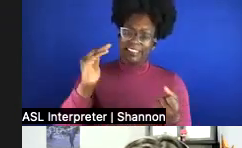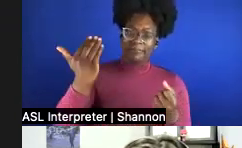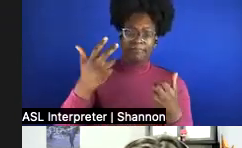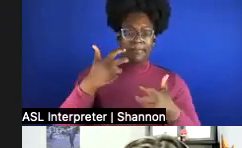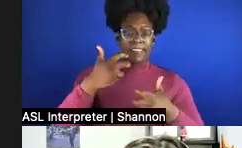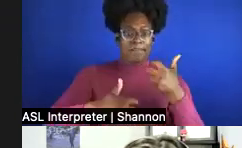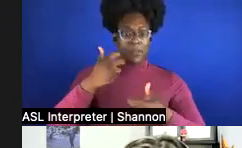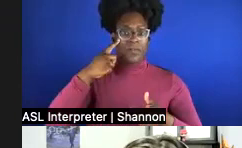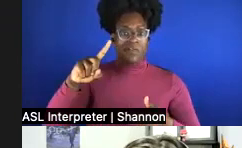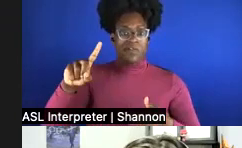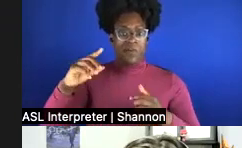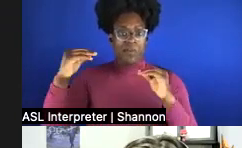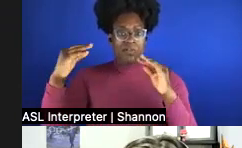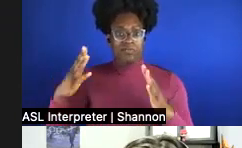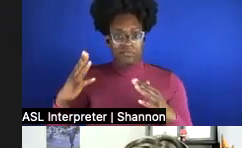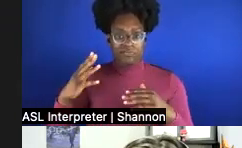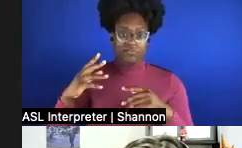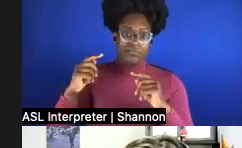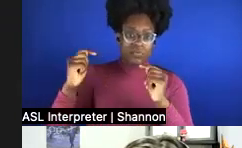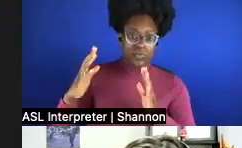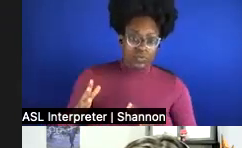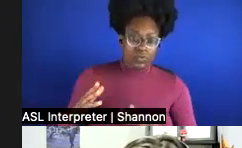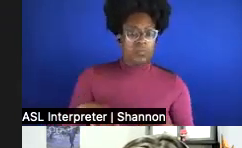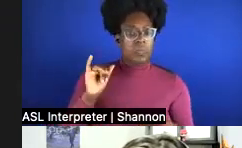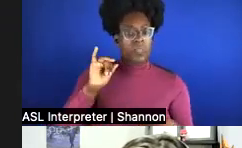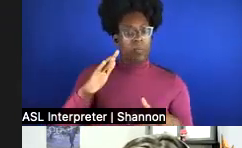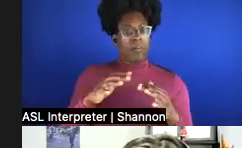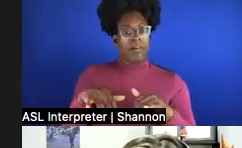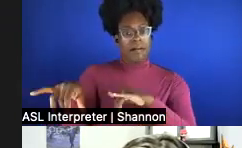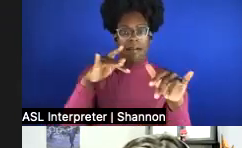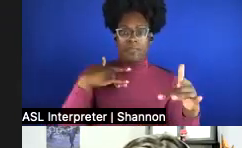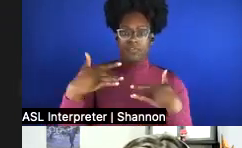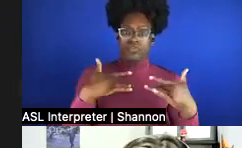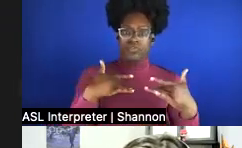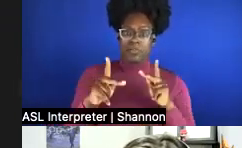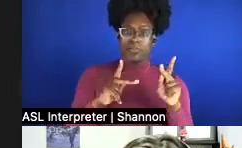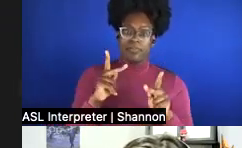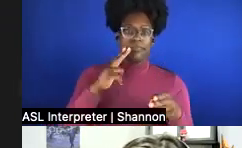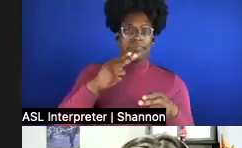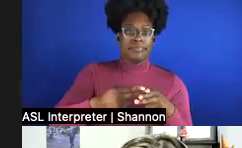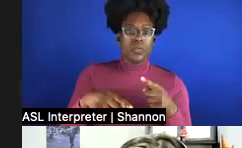This was a common concern raised when I worked as part of a consortium called eTutor Alberta,